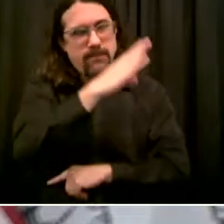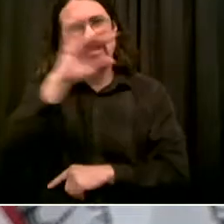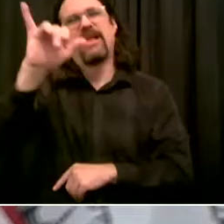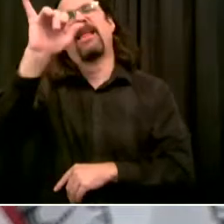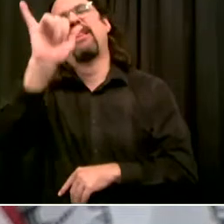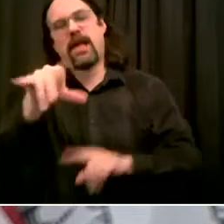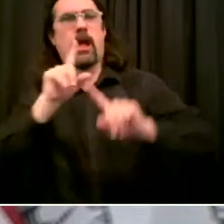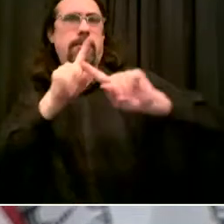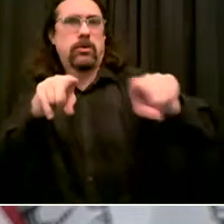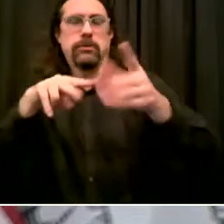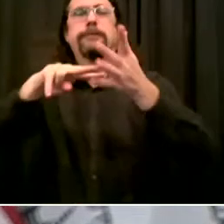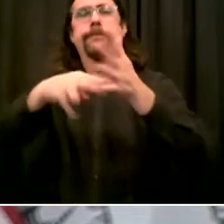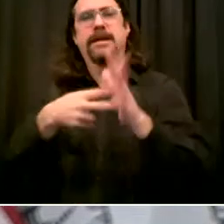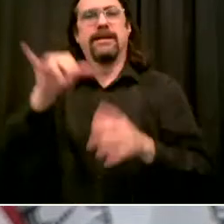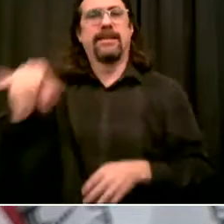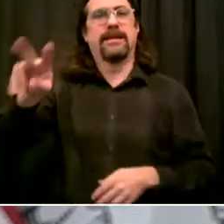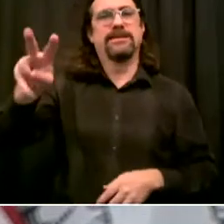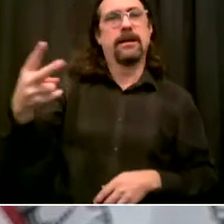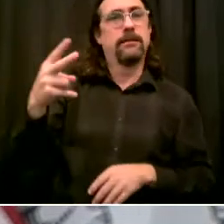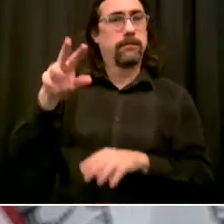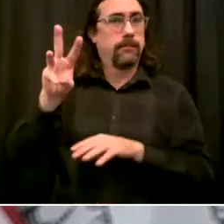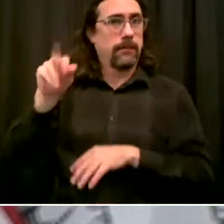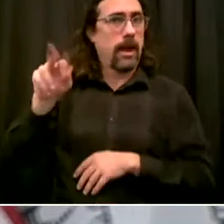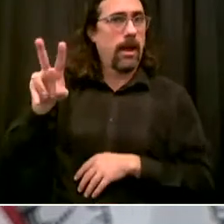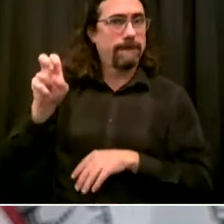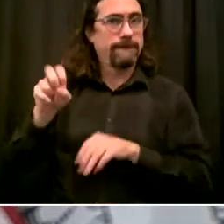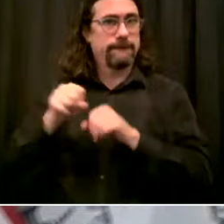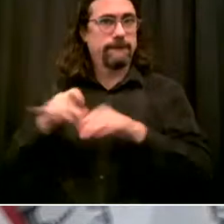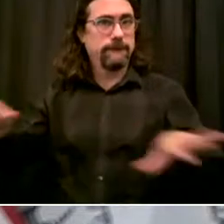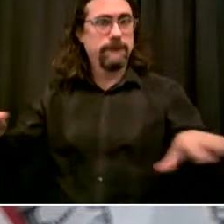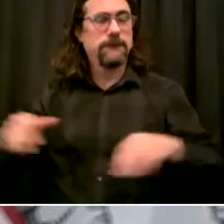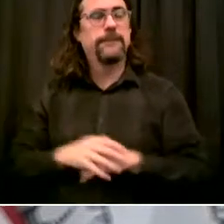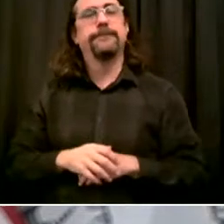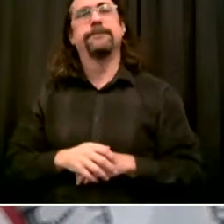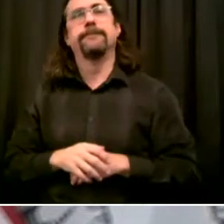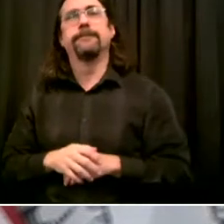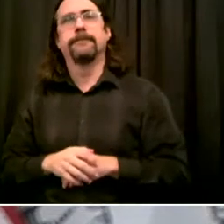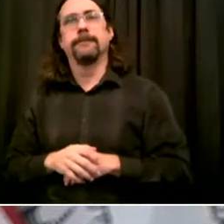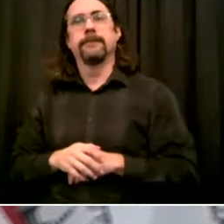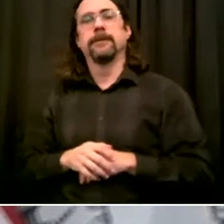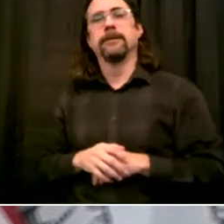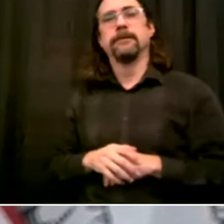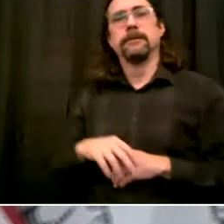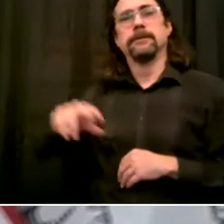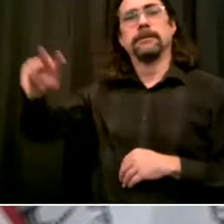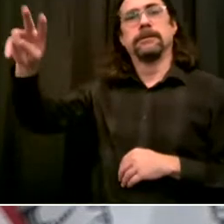WONDERING ABOUT STATEN ISLAND. YOU TALKED A BIT IN BROOOKLYN